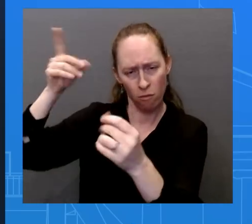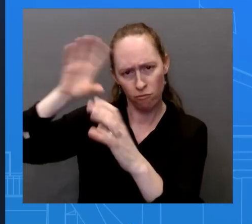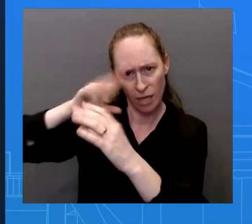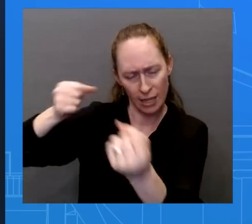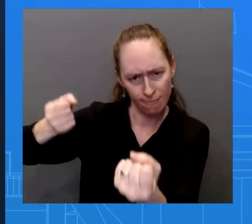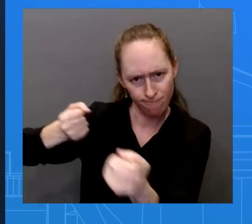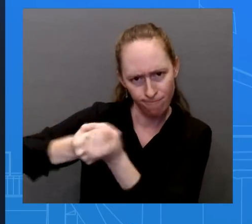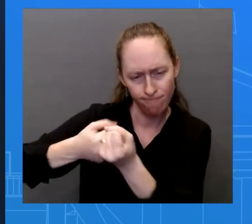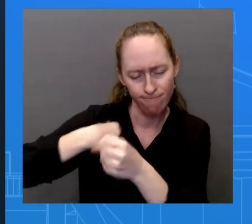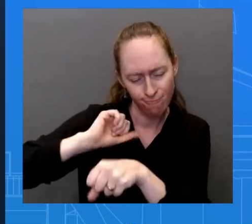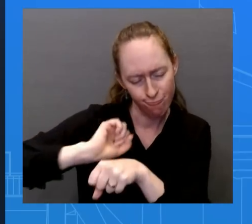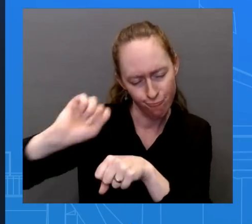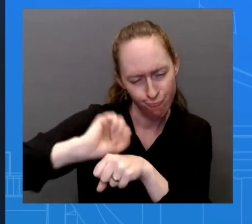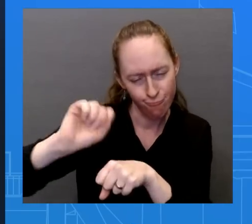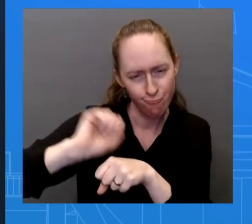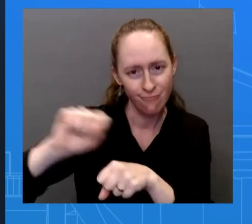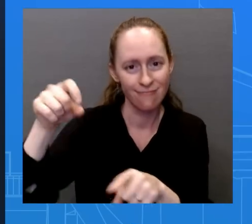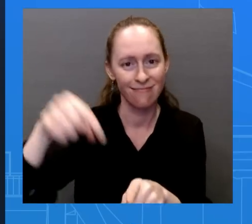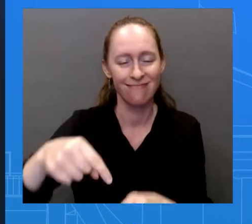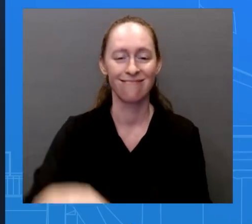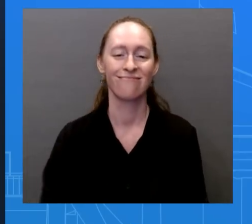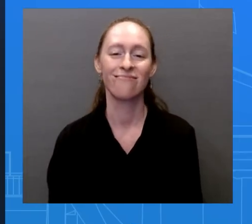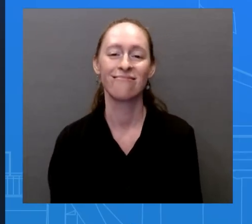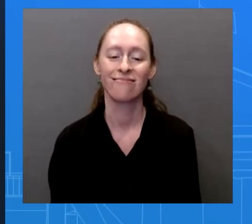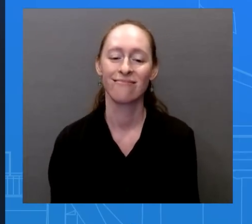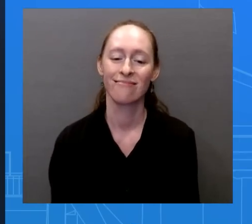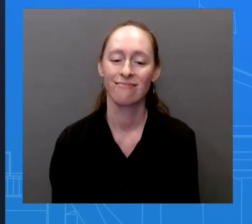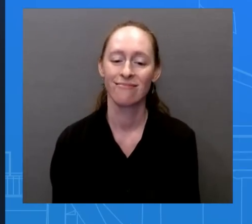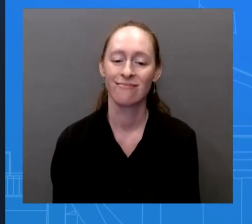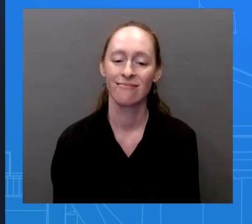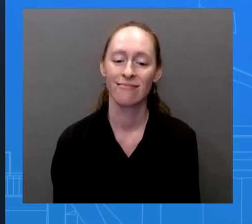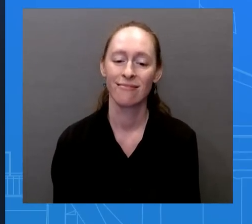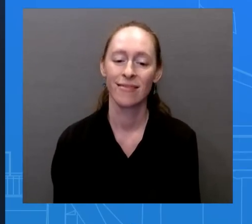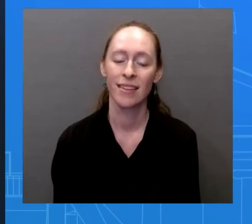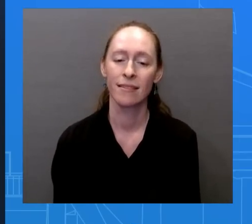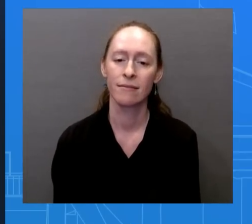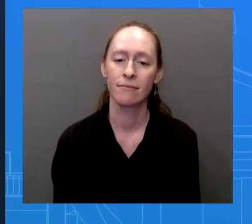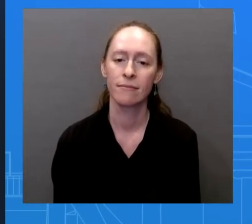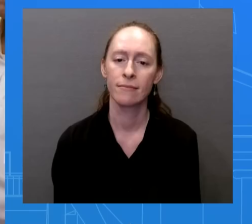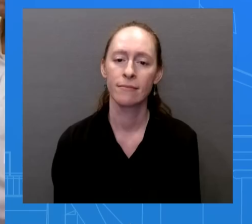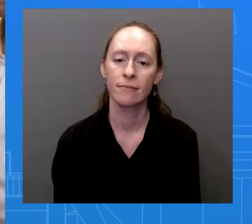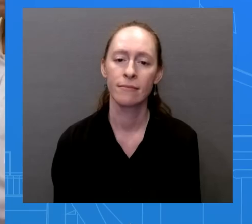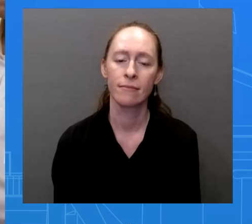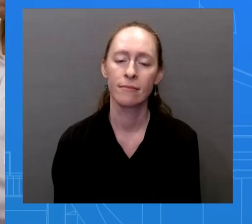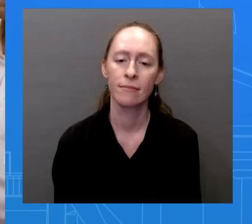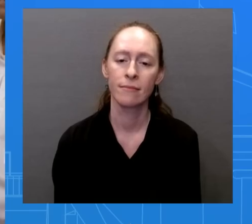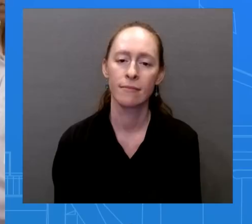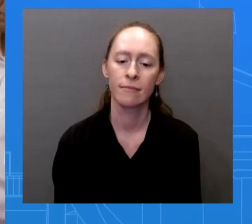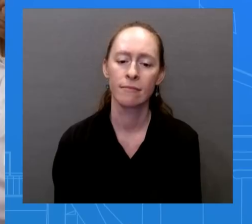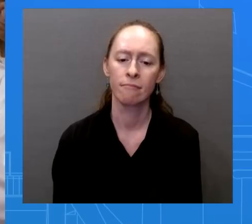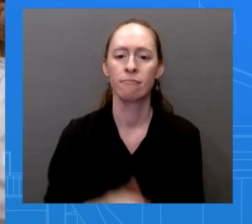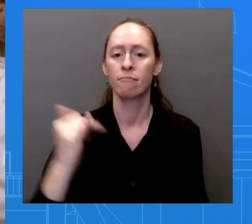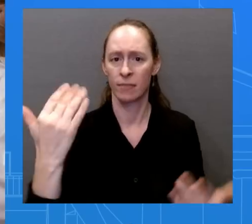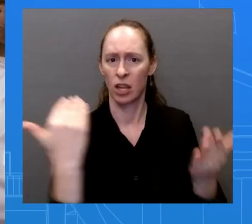The Press: Doctor, can you tell us your assessment of the new variants we're seeing and how infectious that you think they are, even for people who are fully boosted?